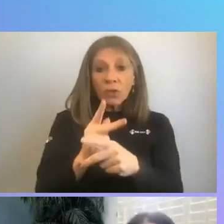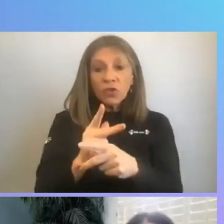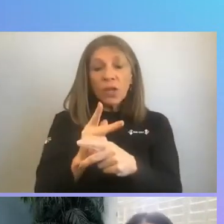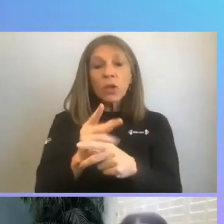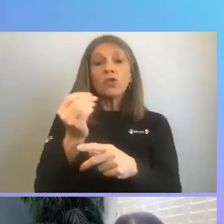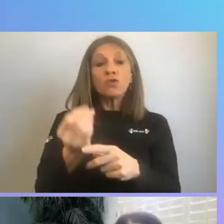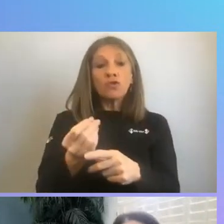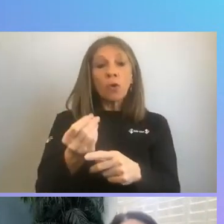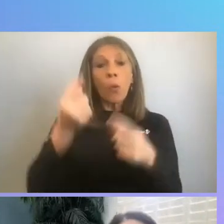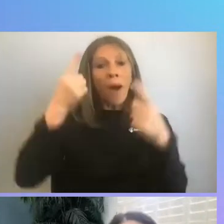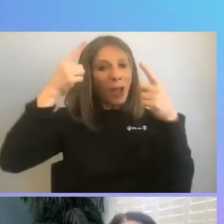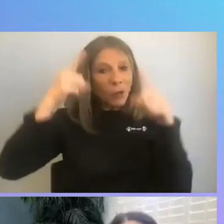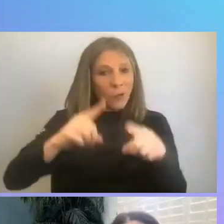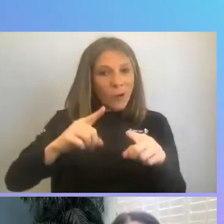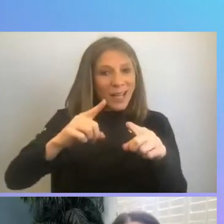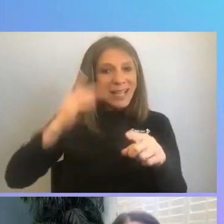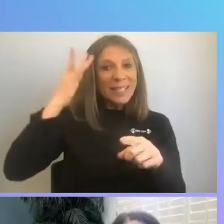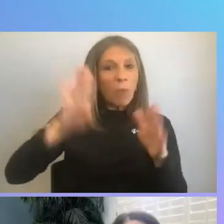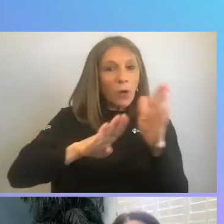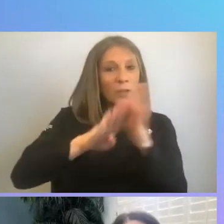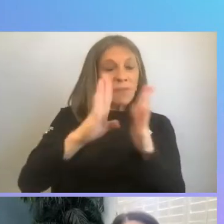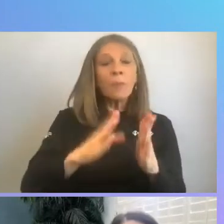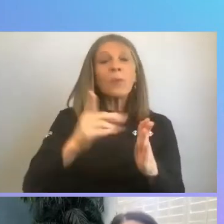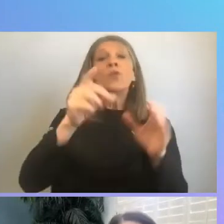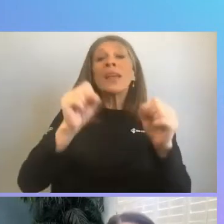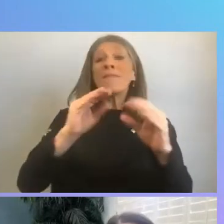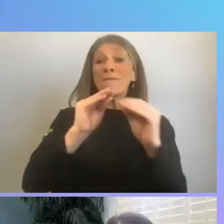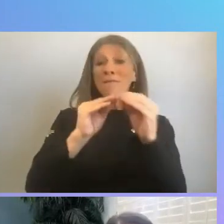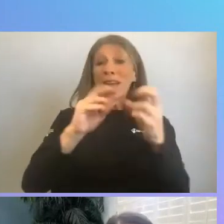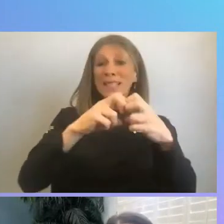sure you can fix the problem, but it costs more than just the